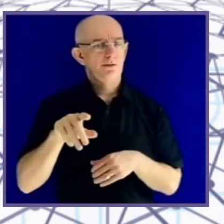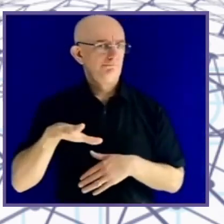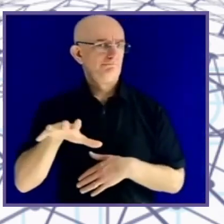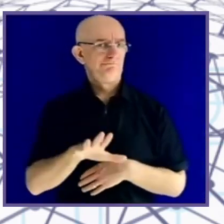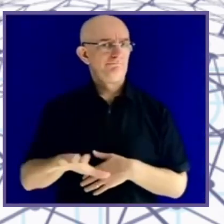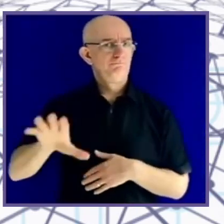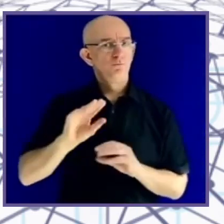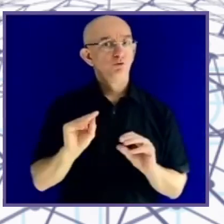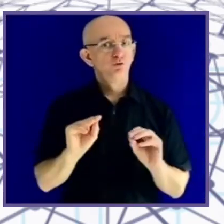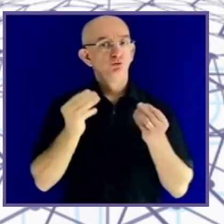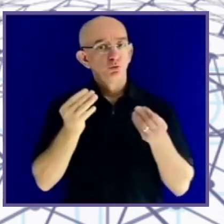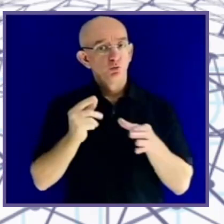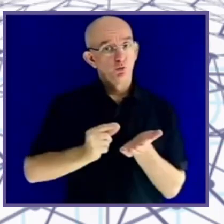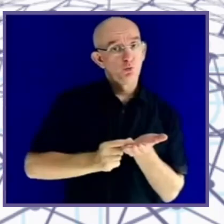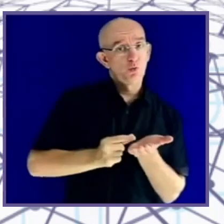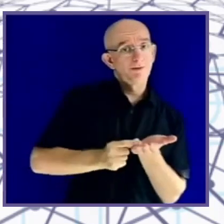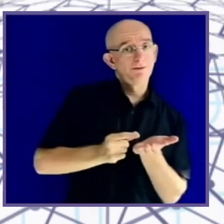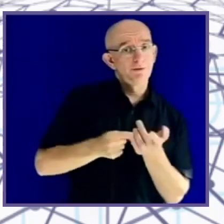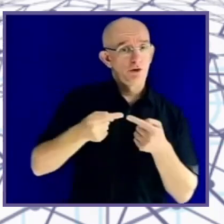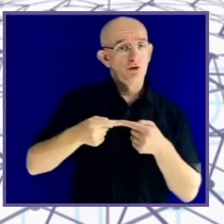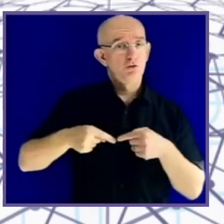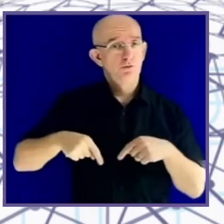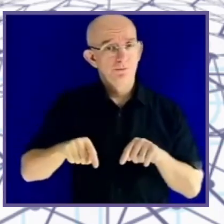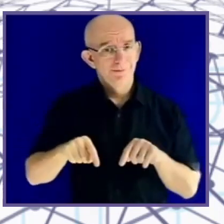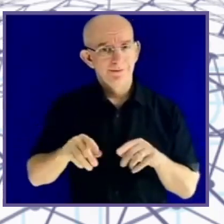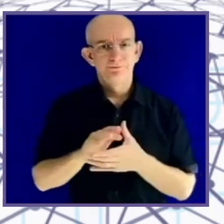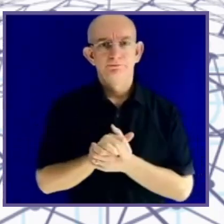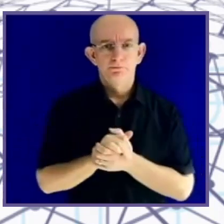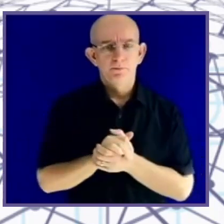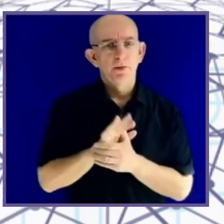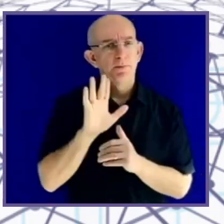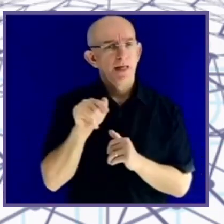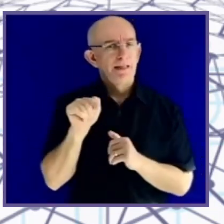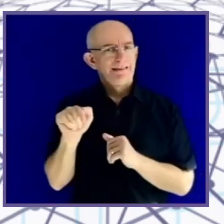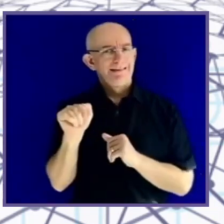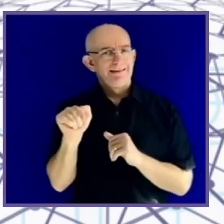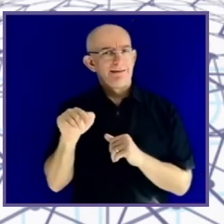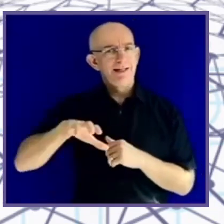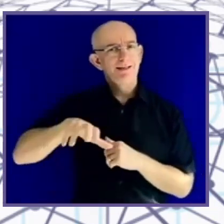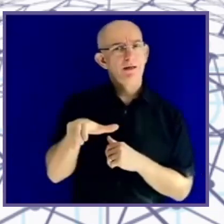representative at the National Union of disabled peoples of Uganda Youth Committee, and international